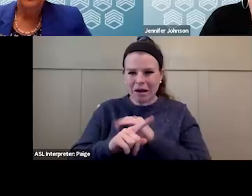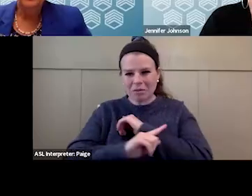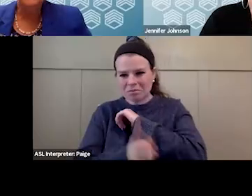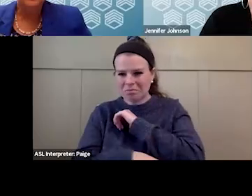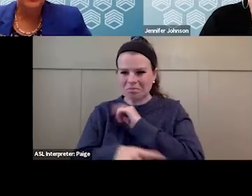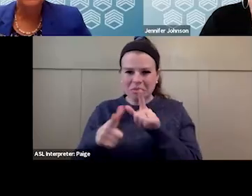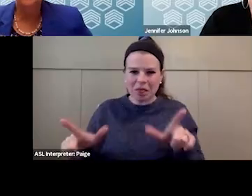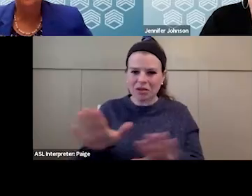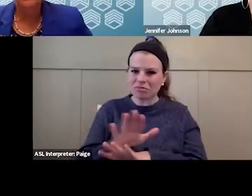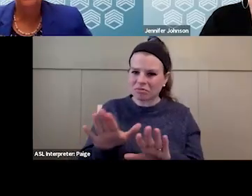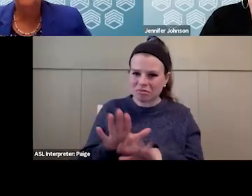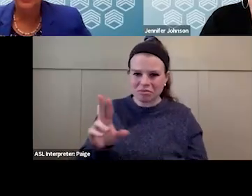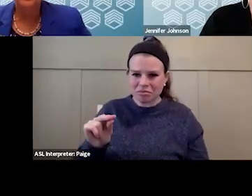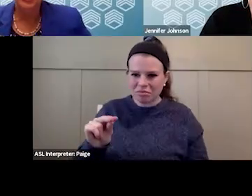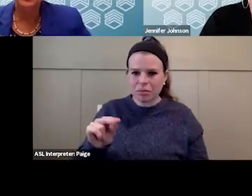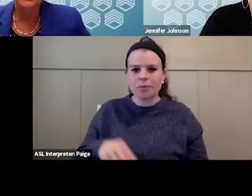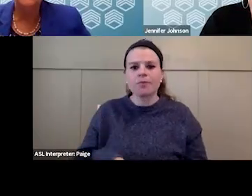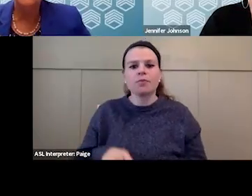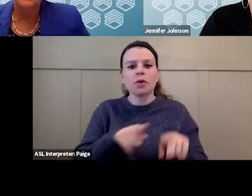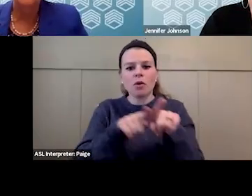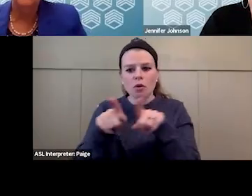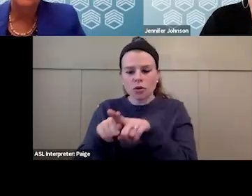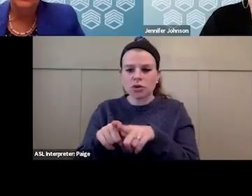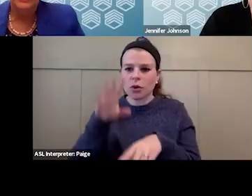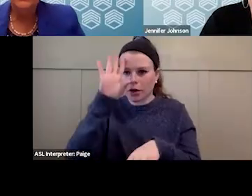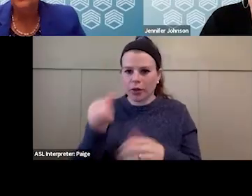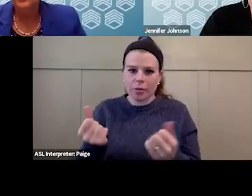Um, we also, and I know, I, we have a lot of judges here today, but it's